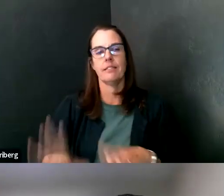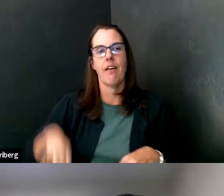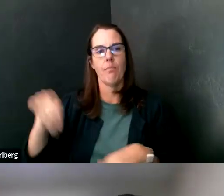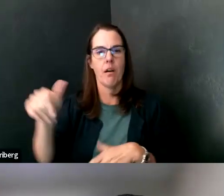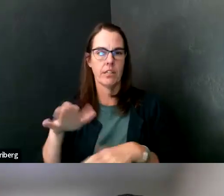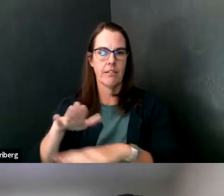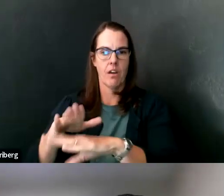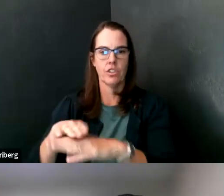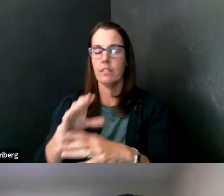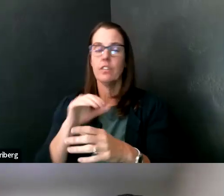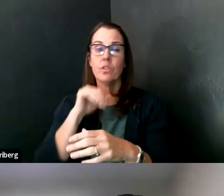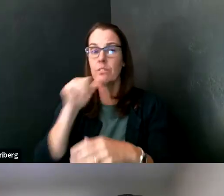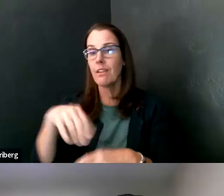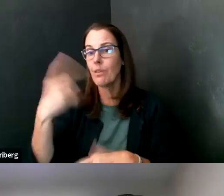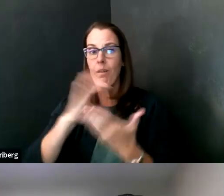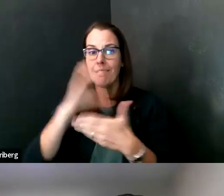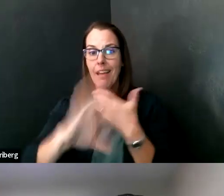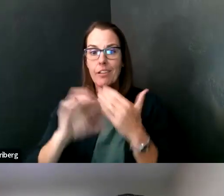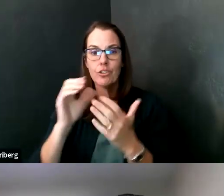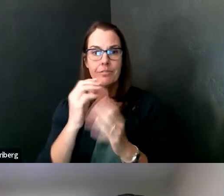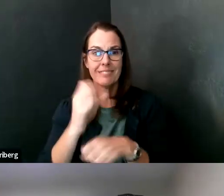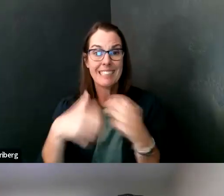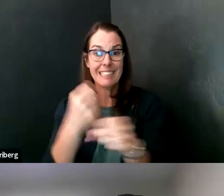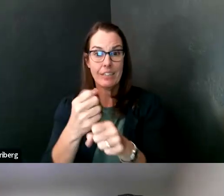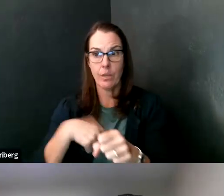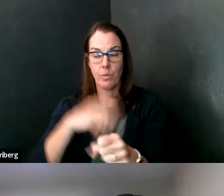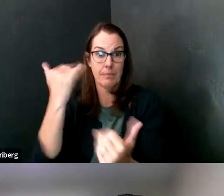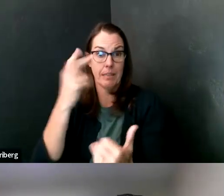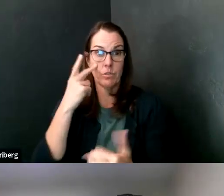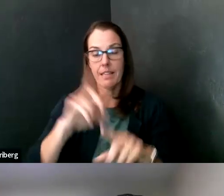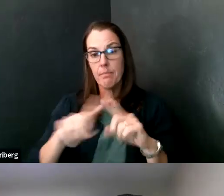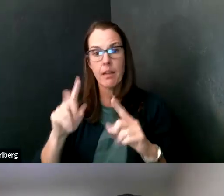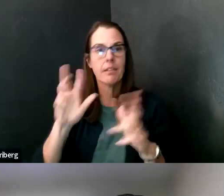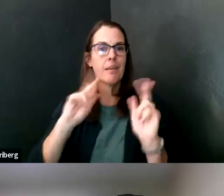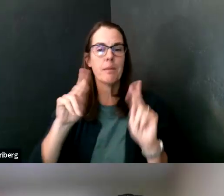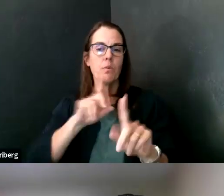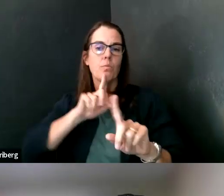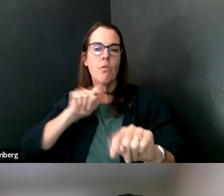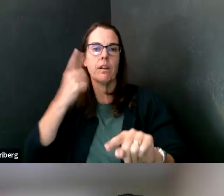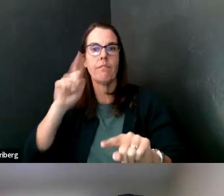far past just the one calendar year we expected to see because people reported it for the lifetime